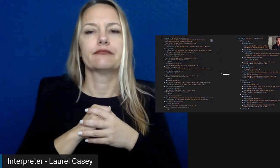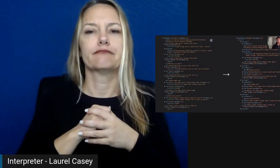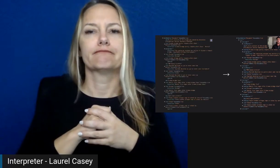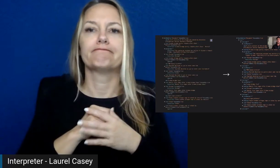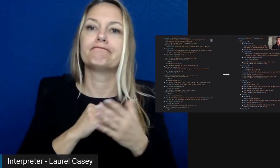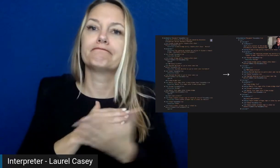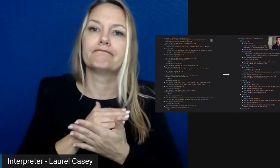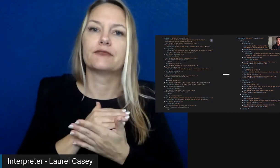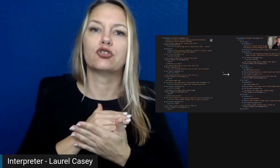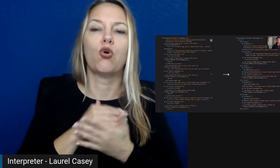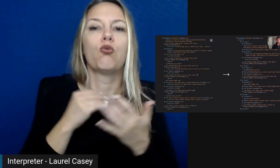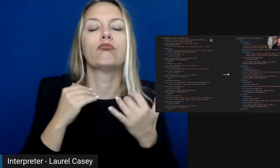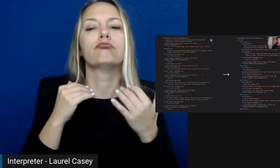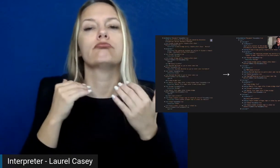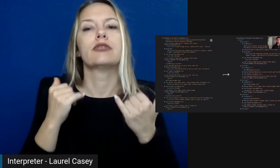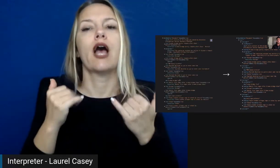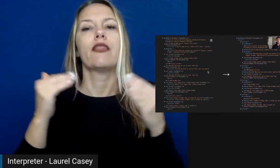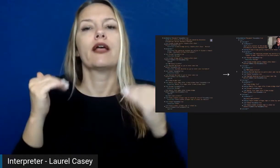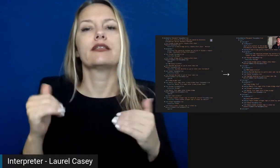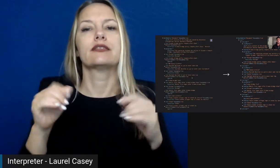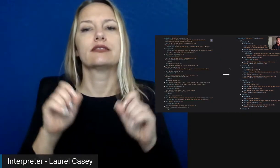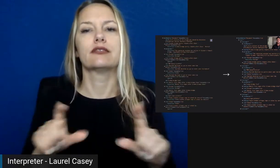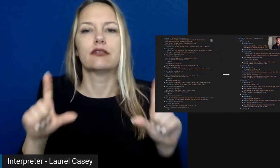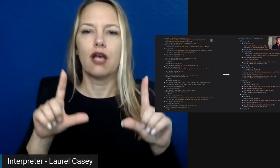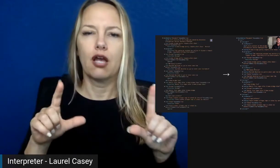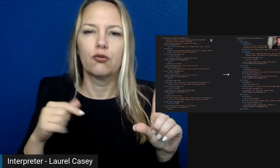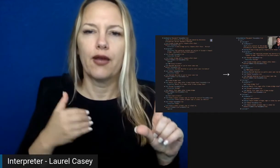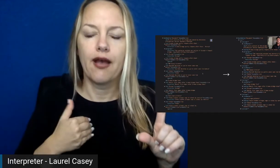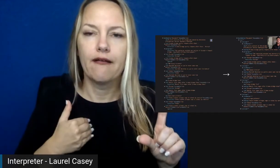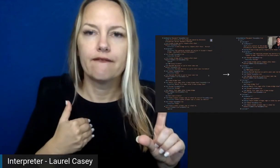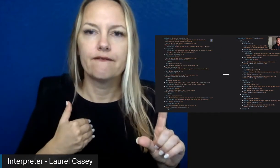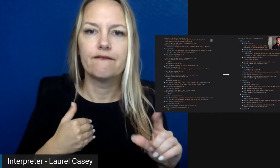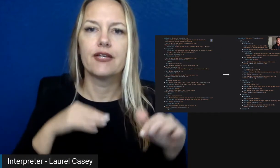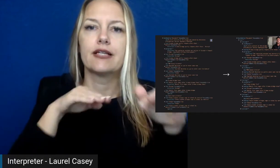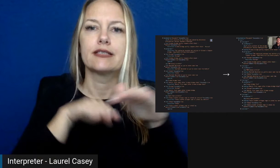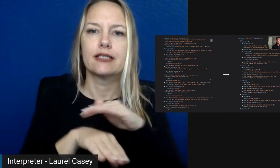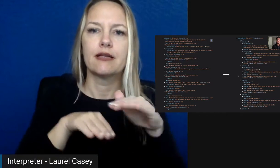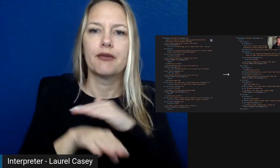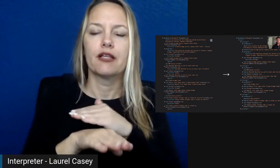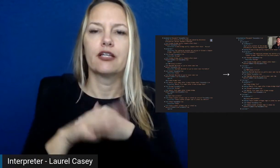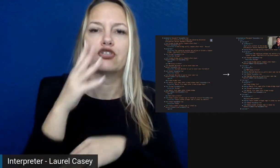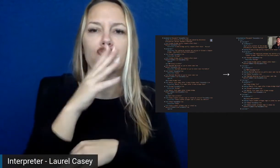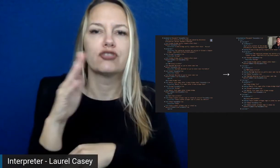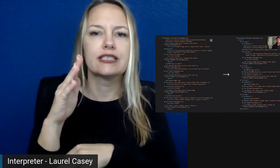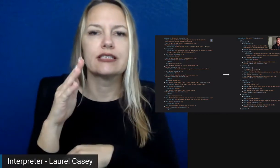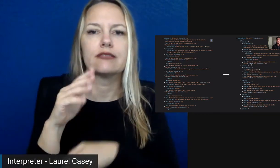In this next slide we have comparison of both the Accessibility Trees, and you can see the one on the right,